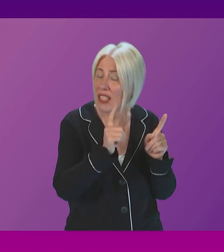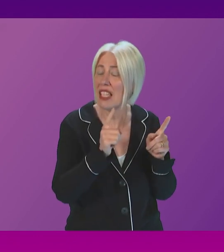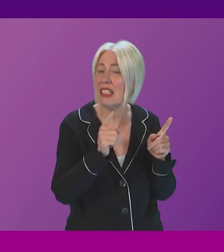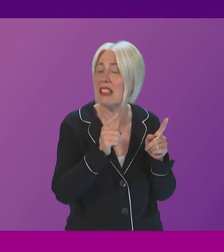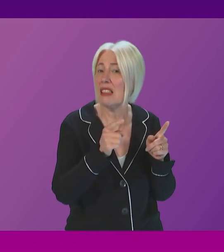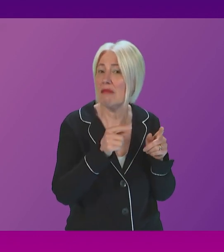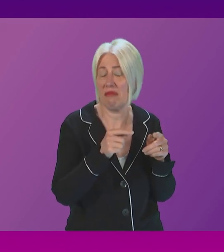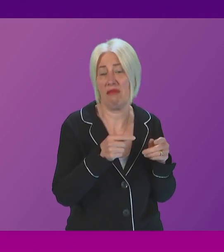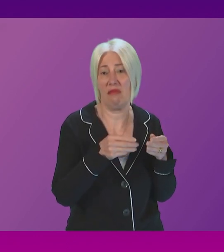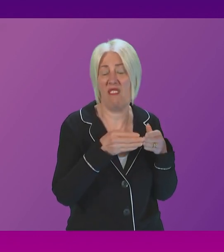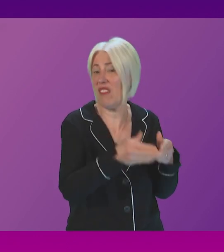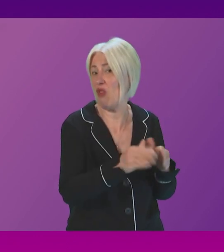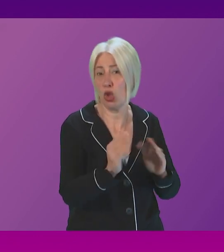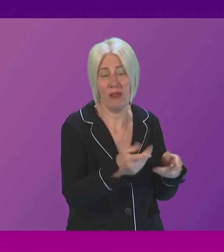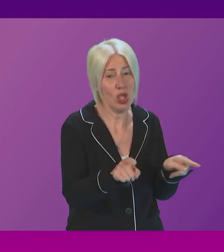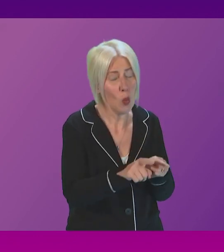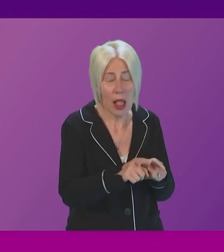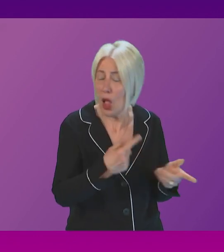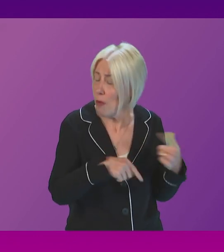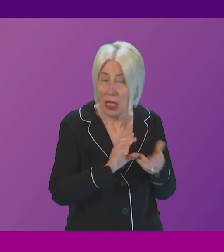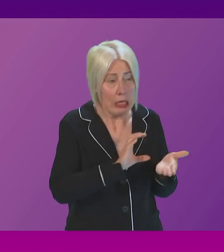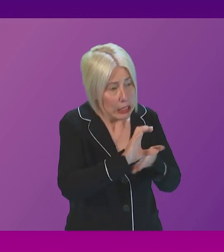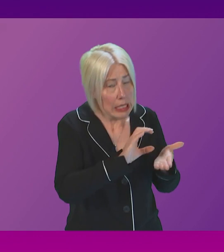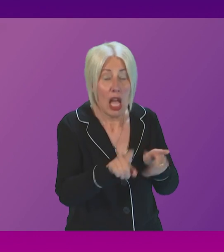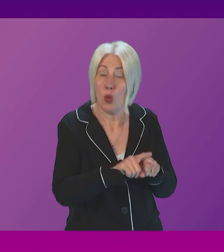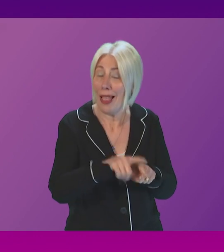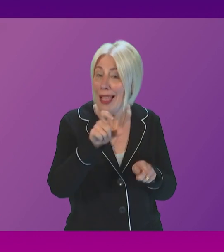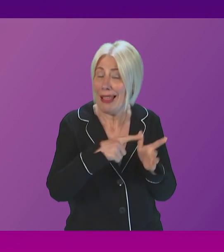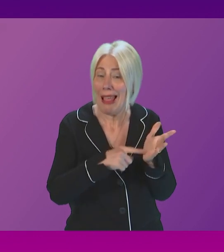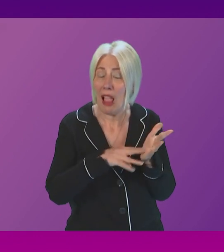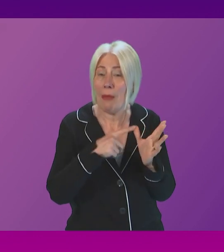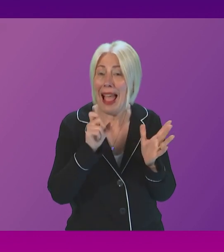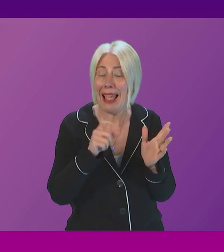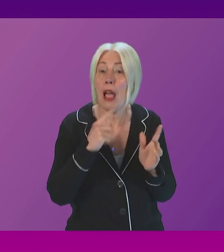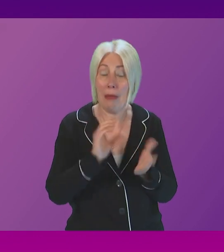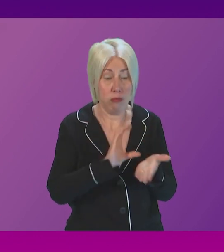I have already mentioned the fact that CalMac spent £9 million—some of that